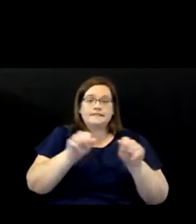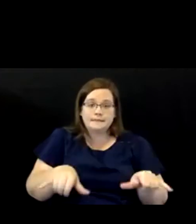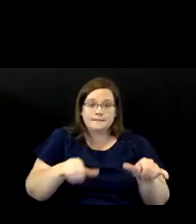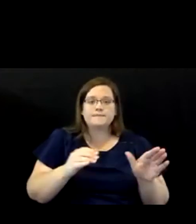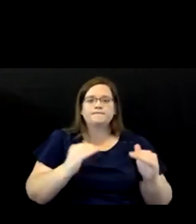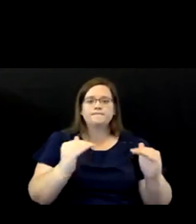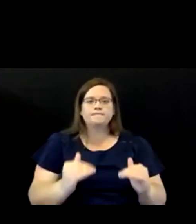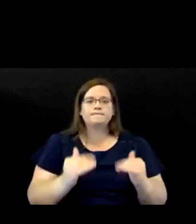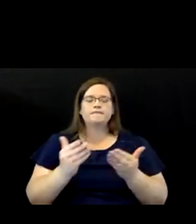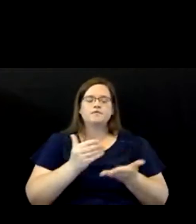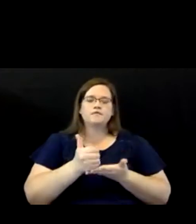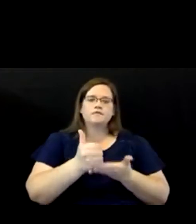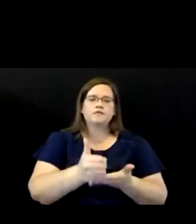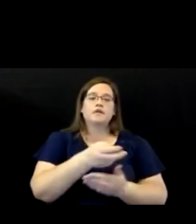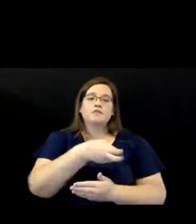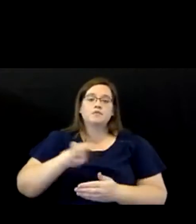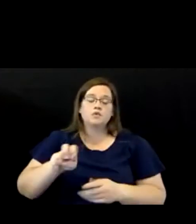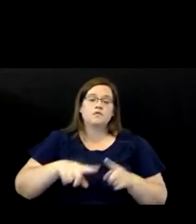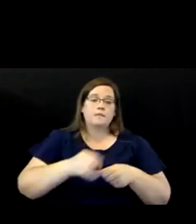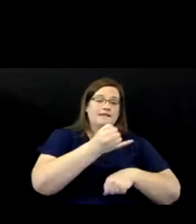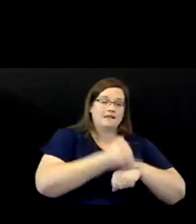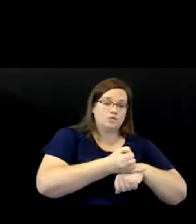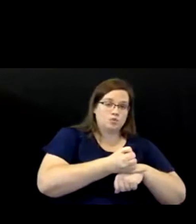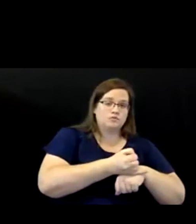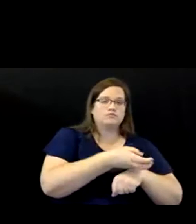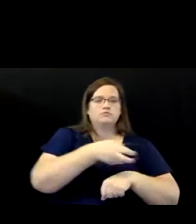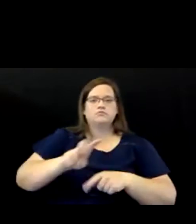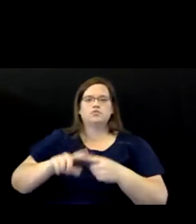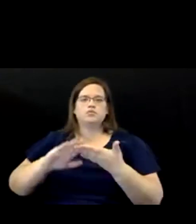the transition from institutions to community living. Diversion from